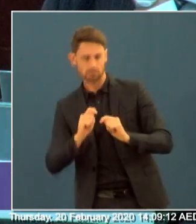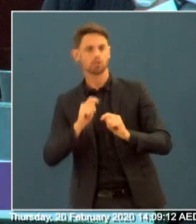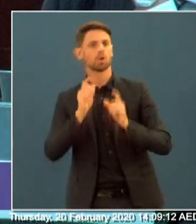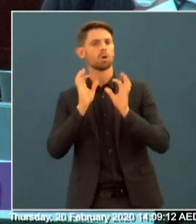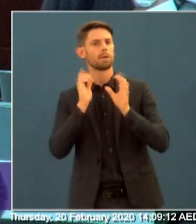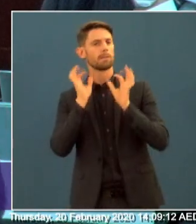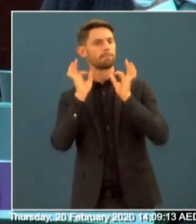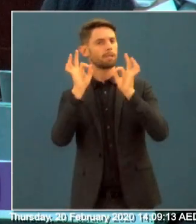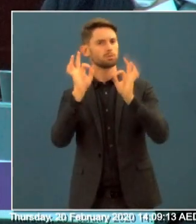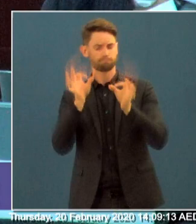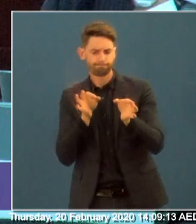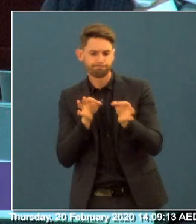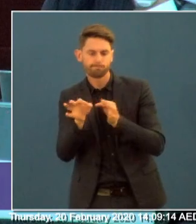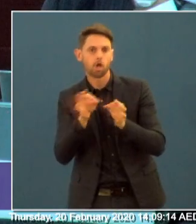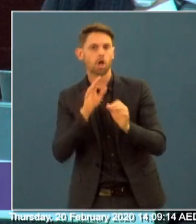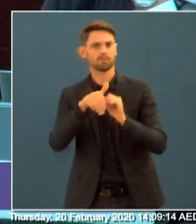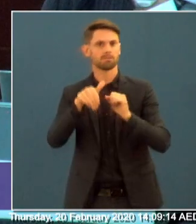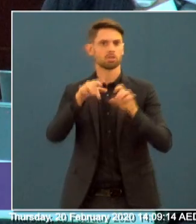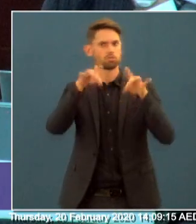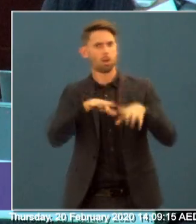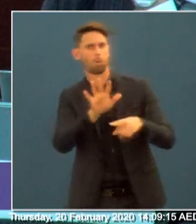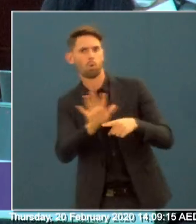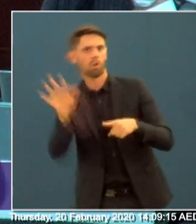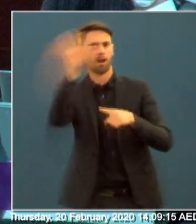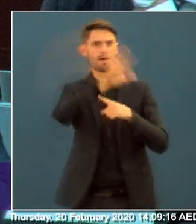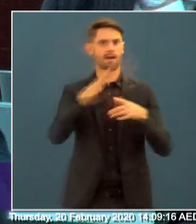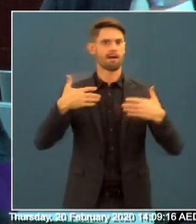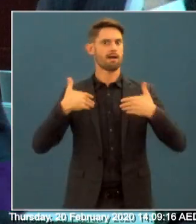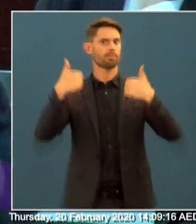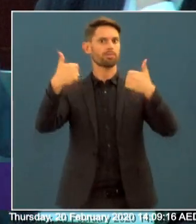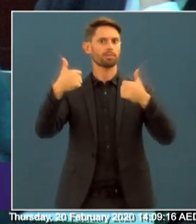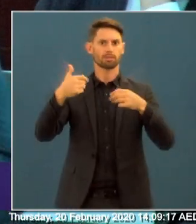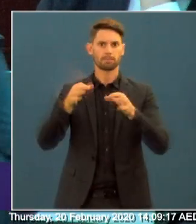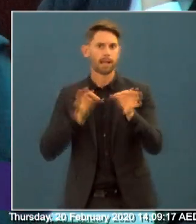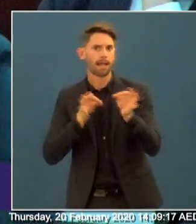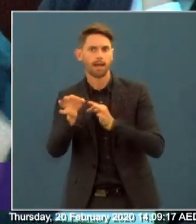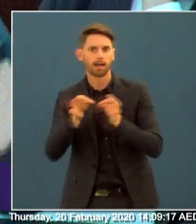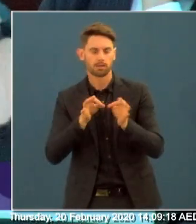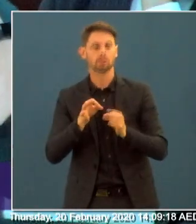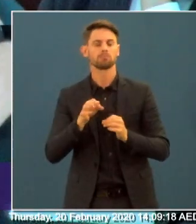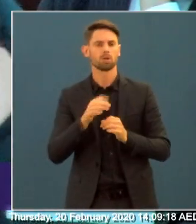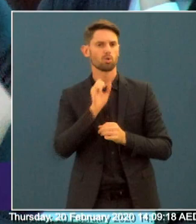And you referred to this at paragraph 214 and following.